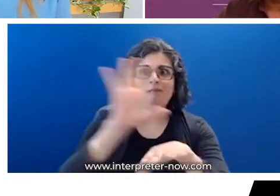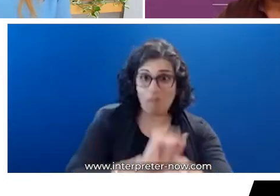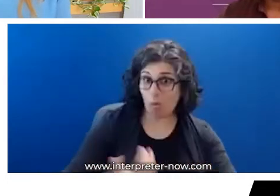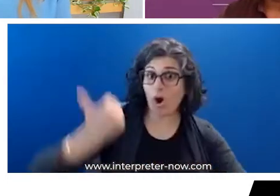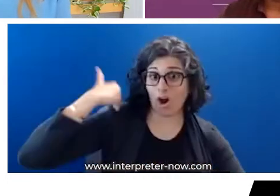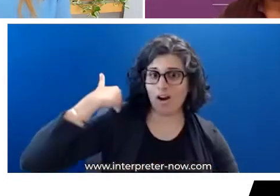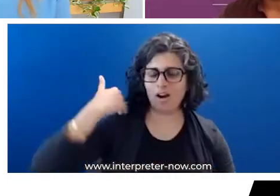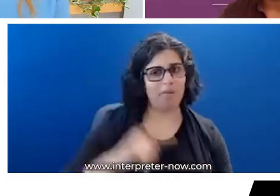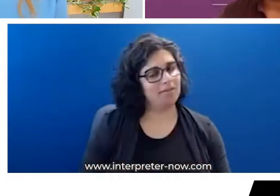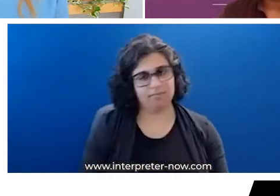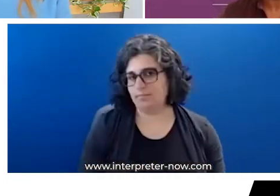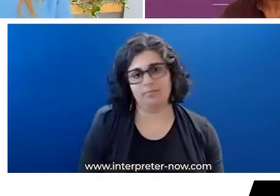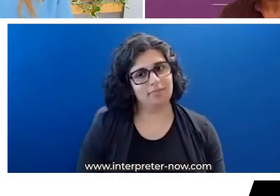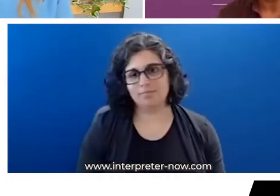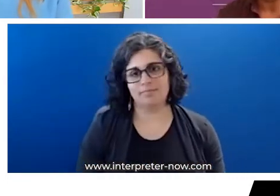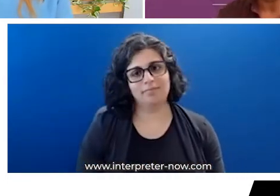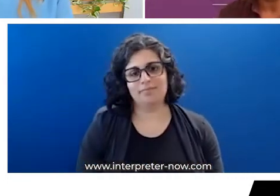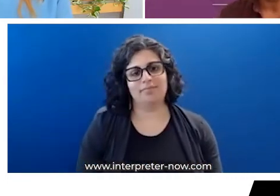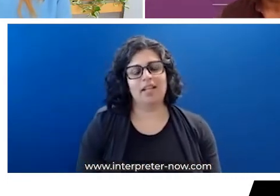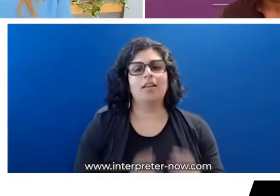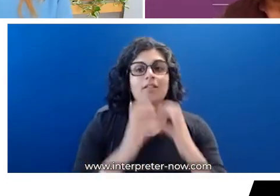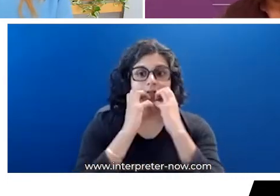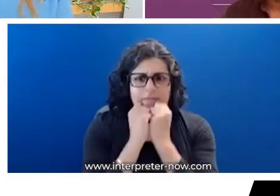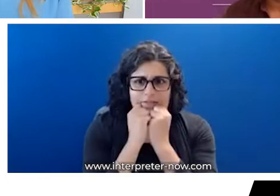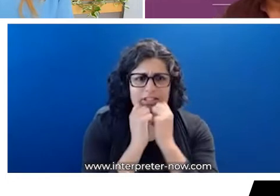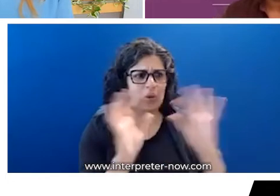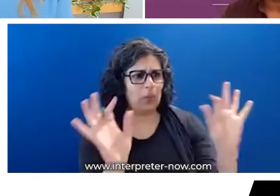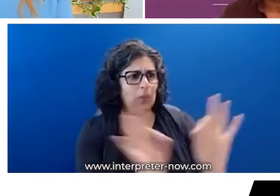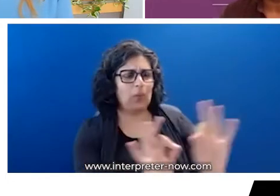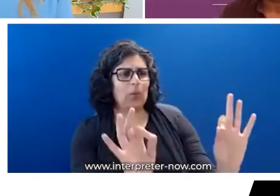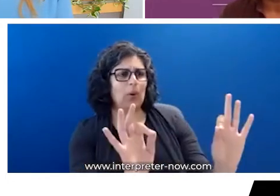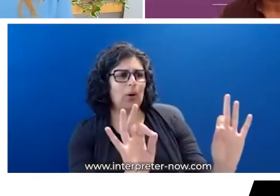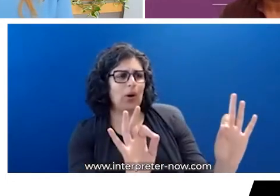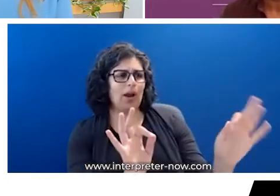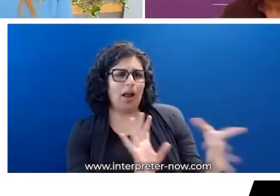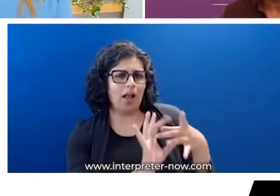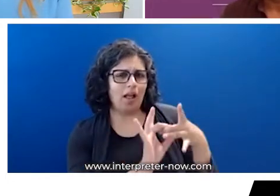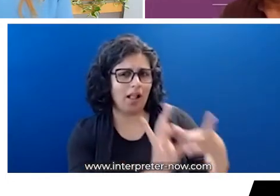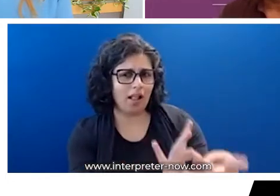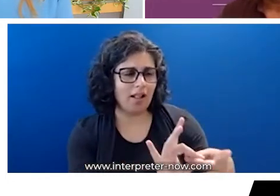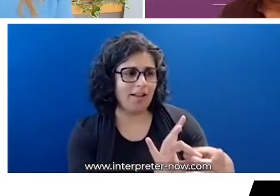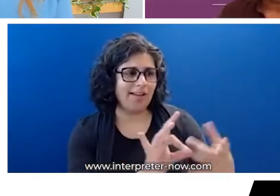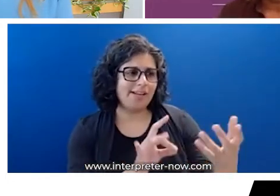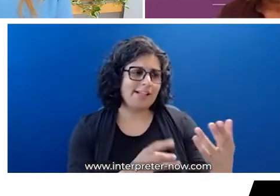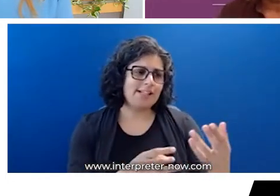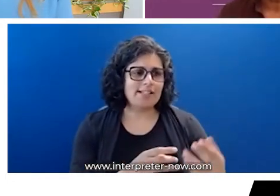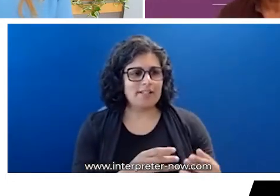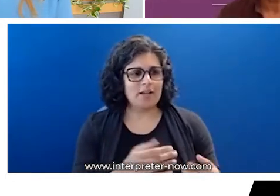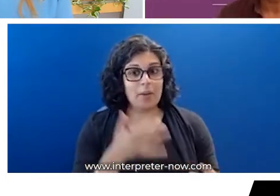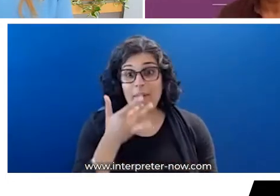We've found that there's a great level of value in leaning more toward a remote-focused